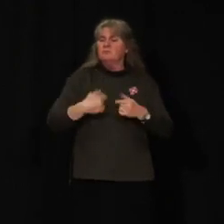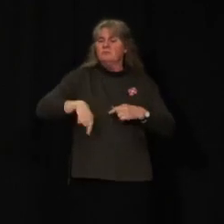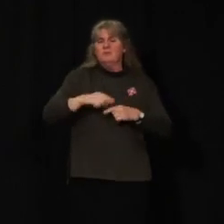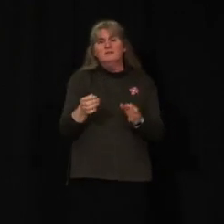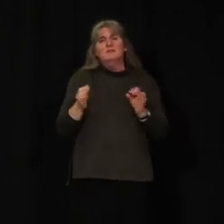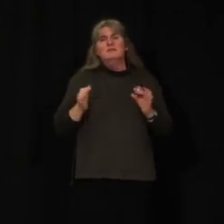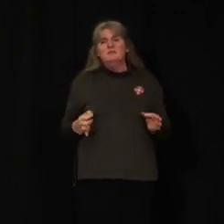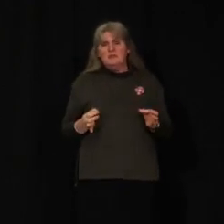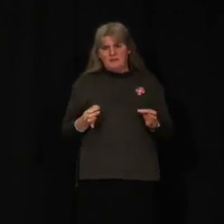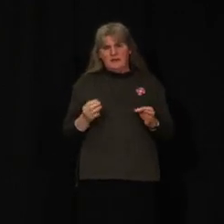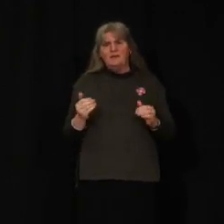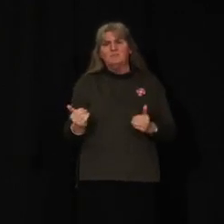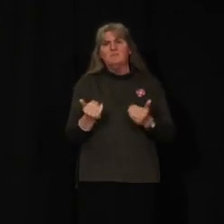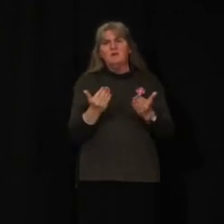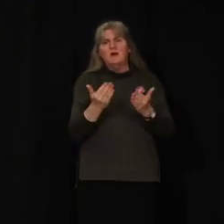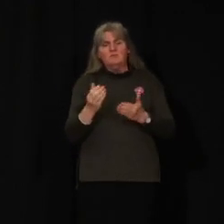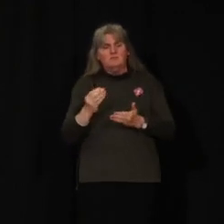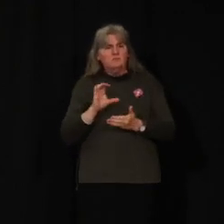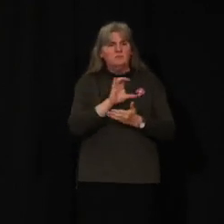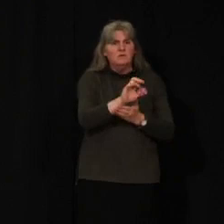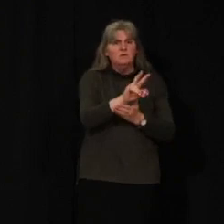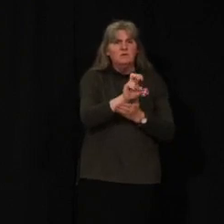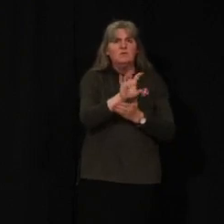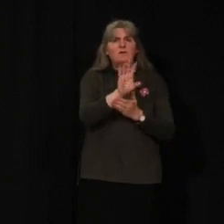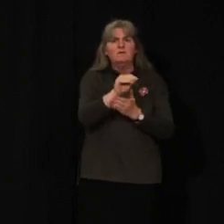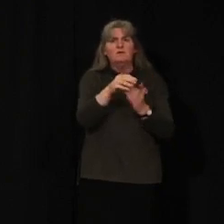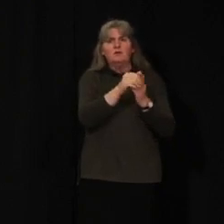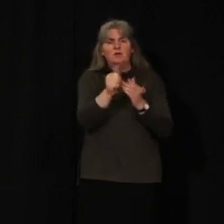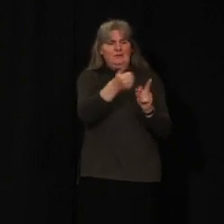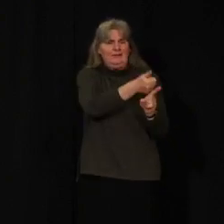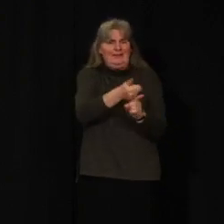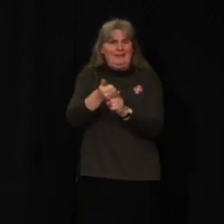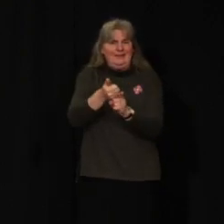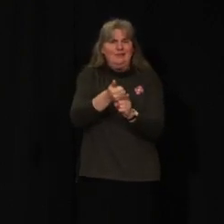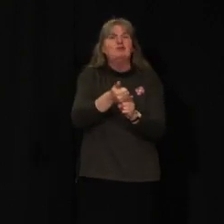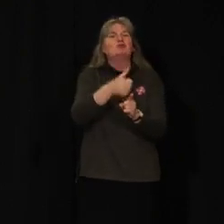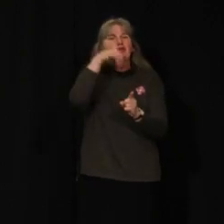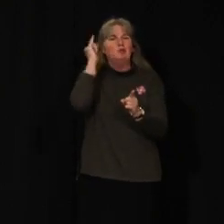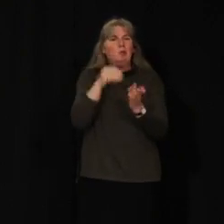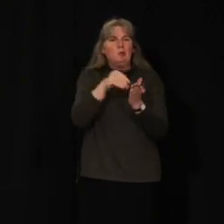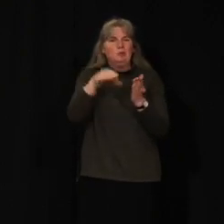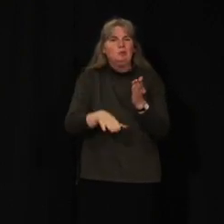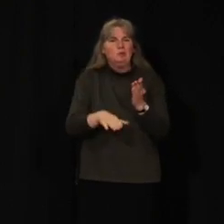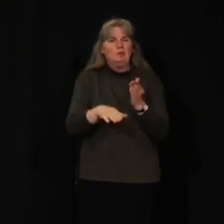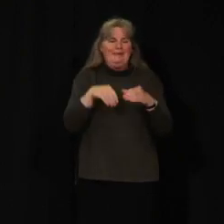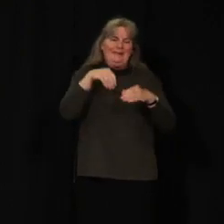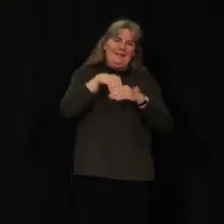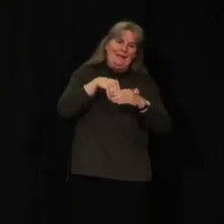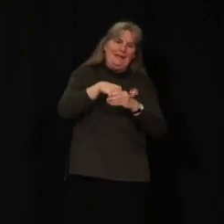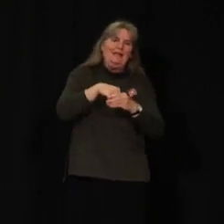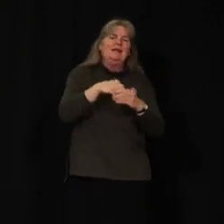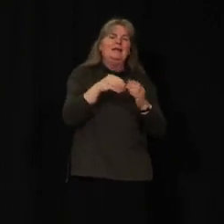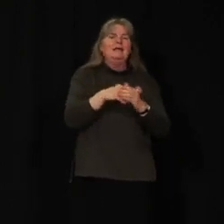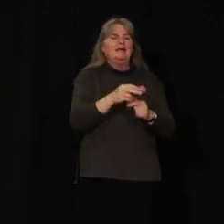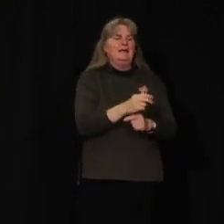offering families a one-time payment of $250 for each Yukon student currently registered in